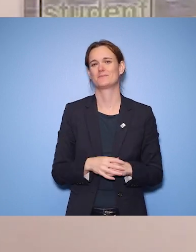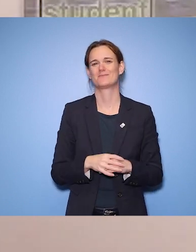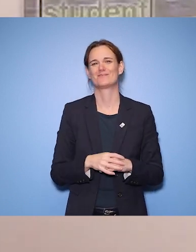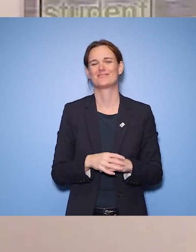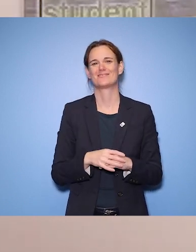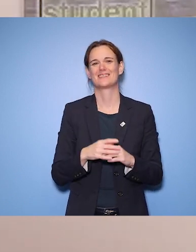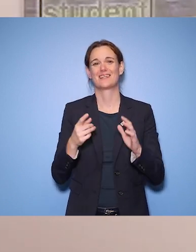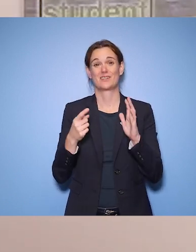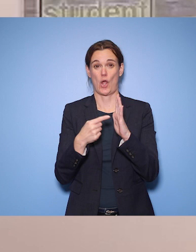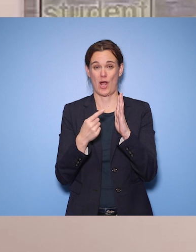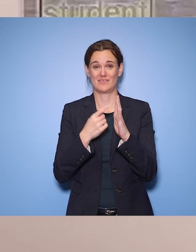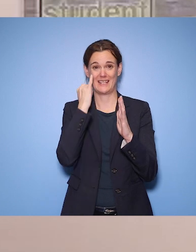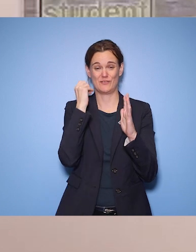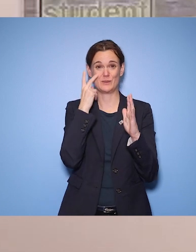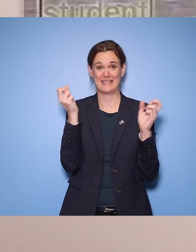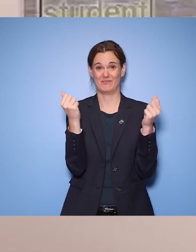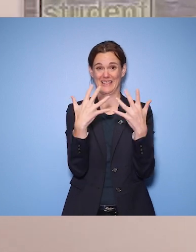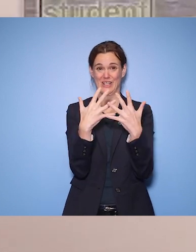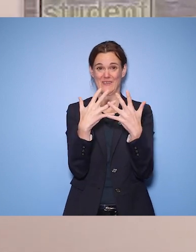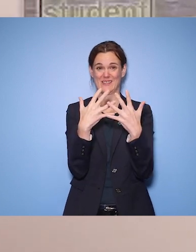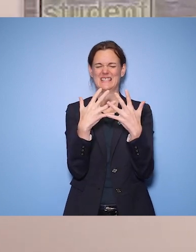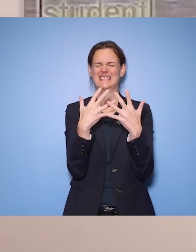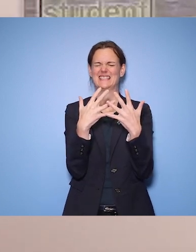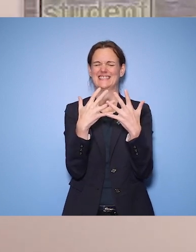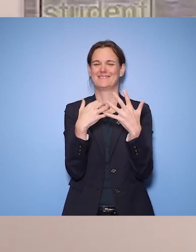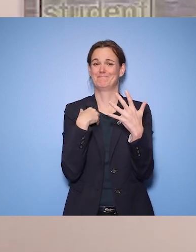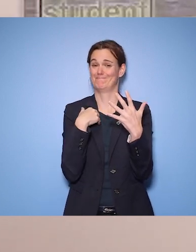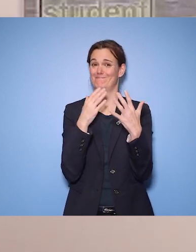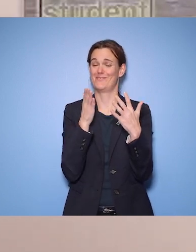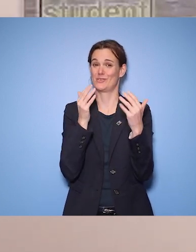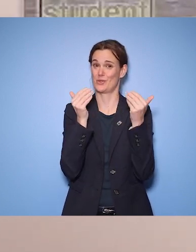on the other side of fear. So I challenge you. Embrace that fear and take those risks because